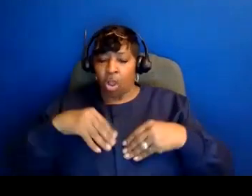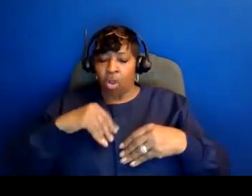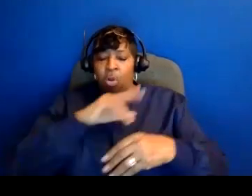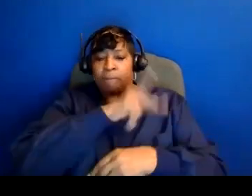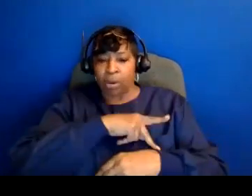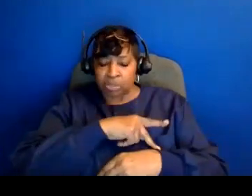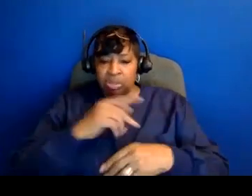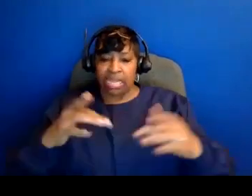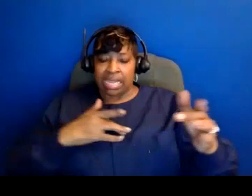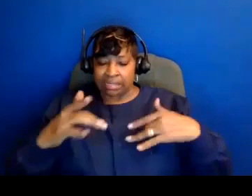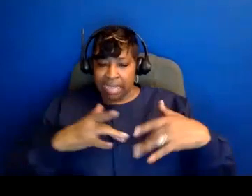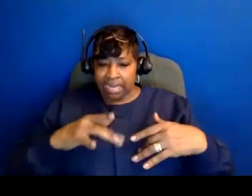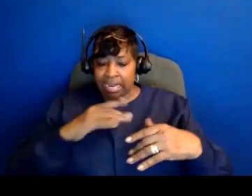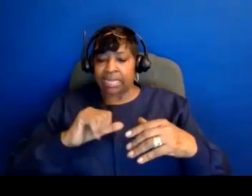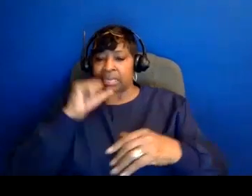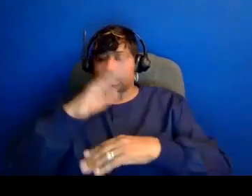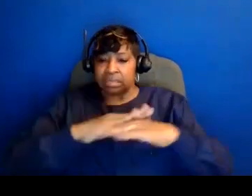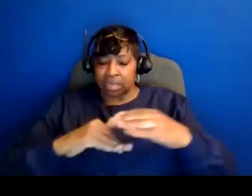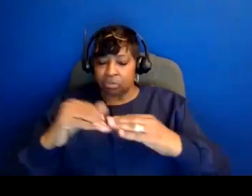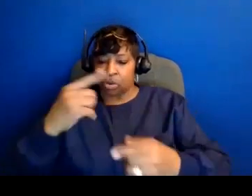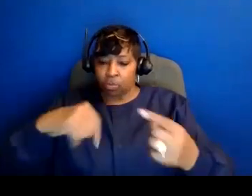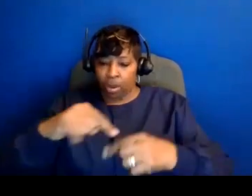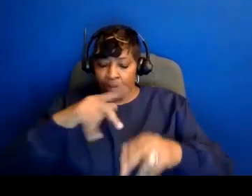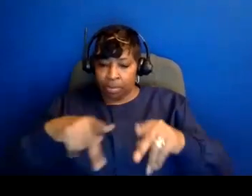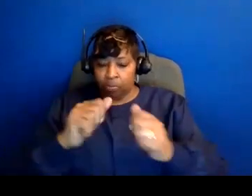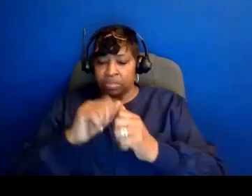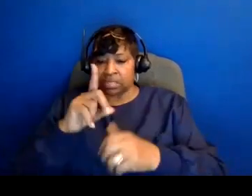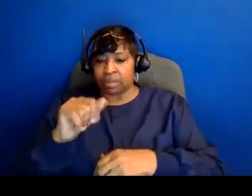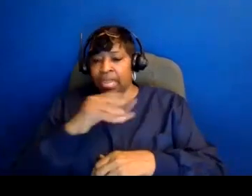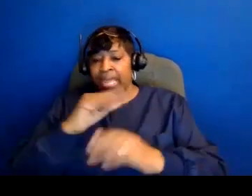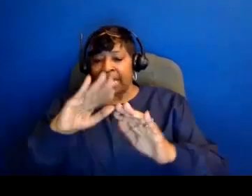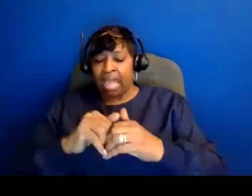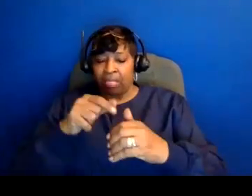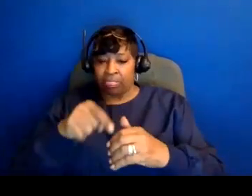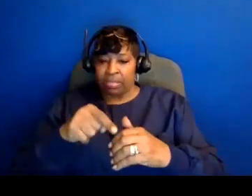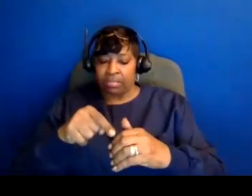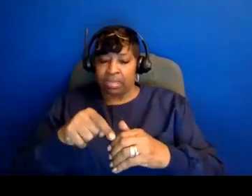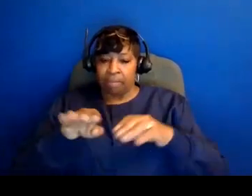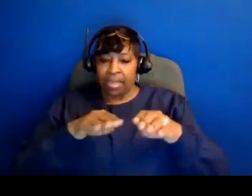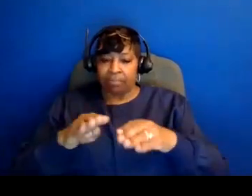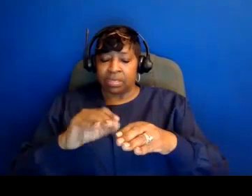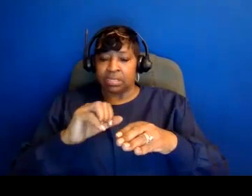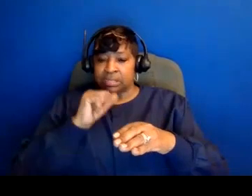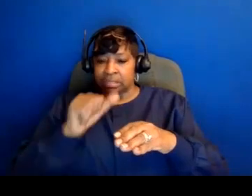lauravanpuymbrouck: In fact, without realizing it, sometimes they may even overcompensate, because they've overthought it right